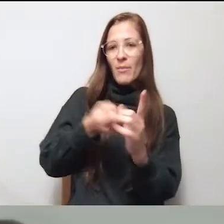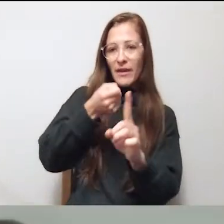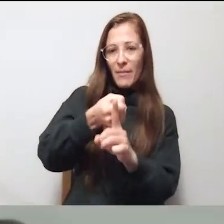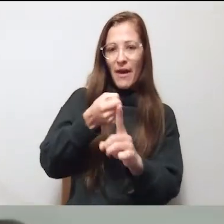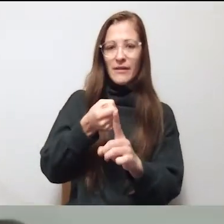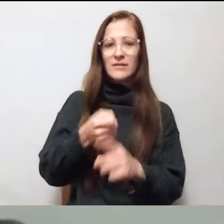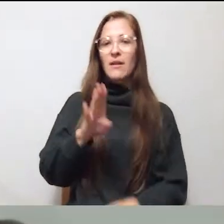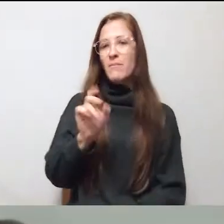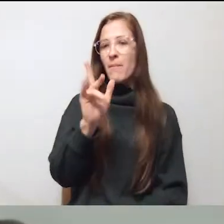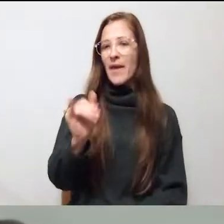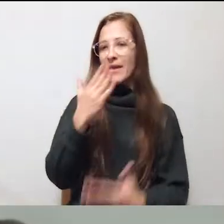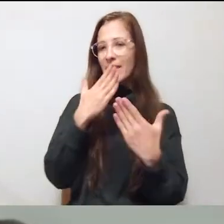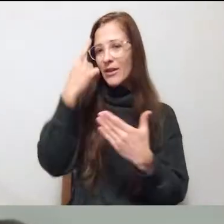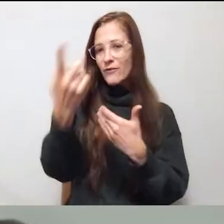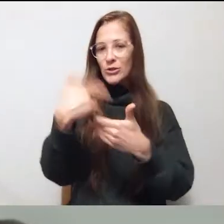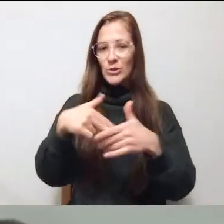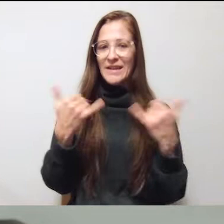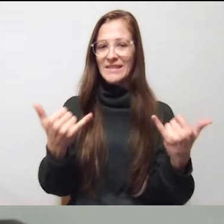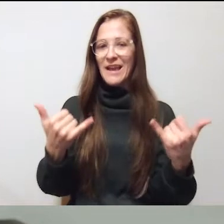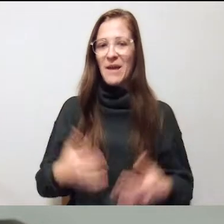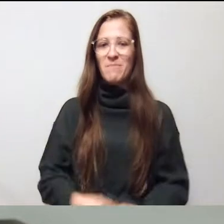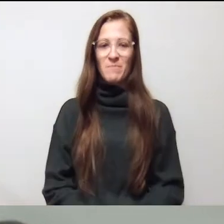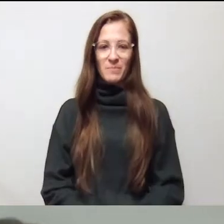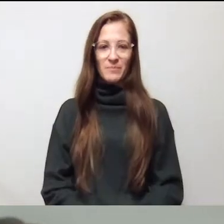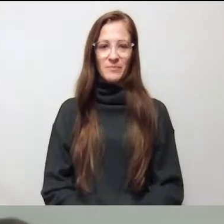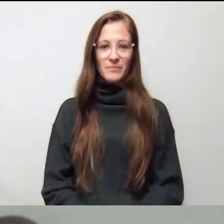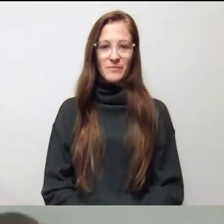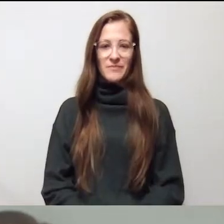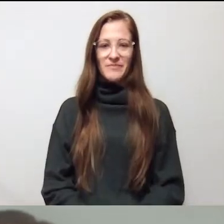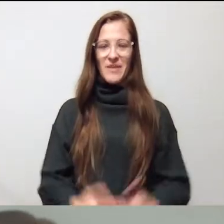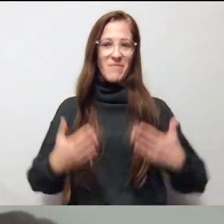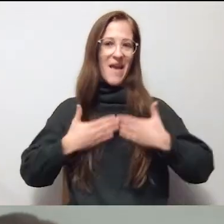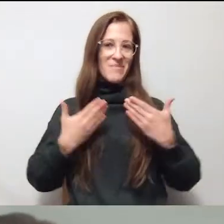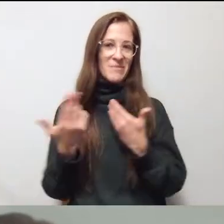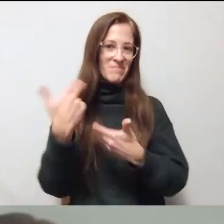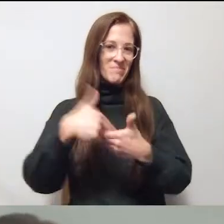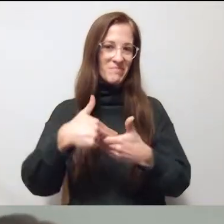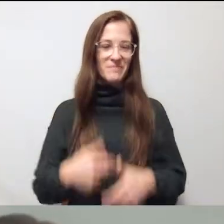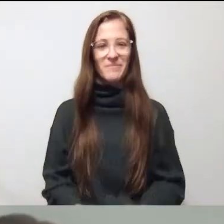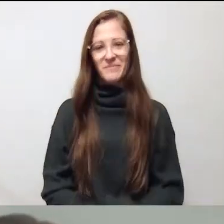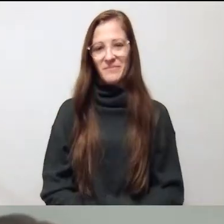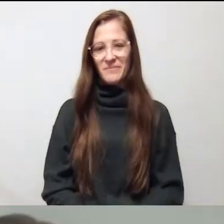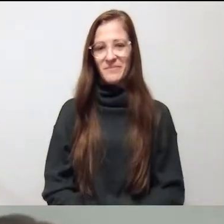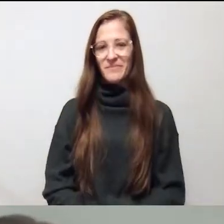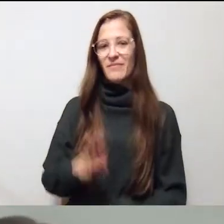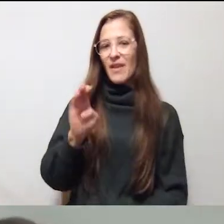Becky, thank you so much for joining us today. Very happy to be here. So Becky, let's start off